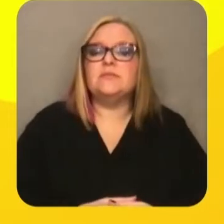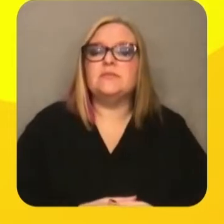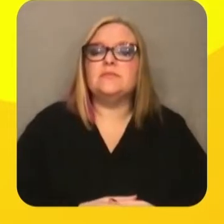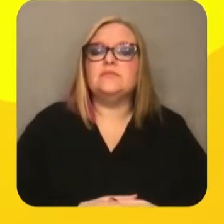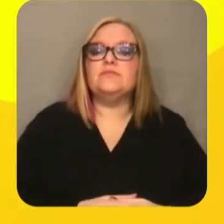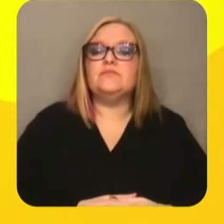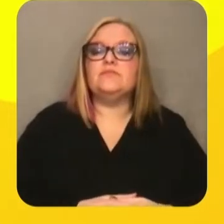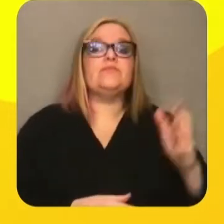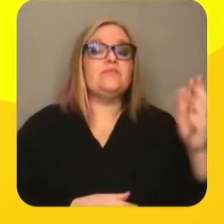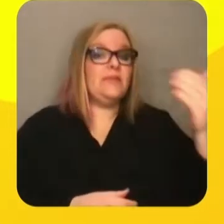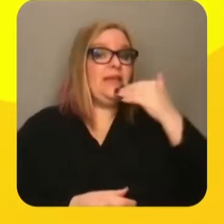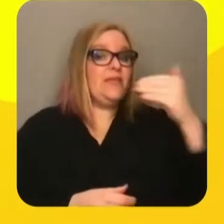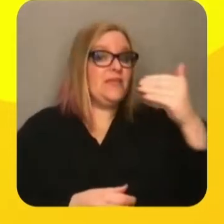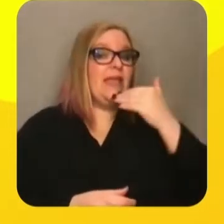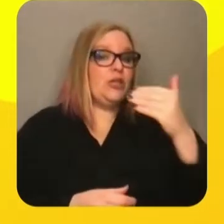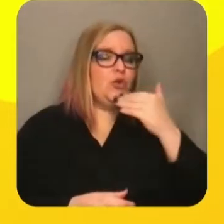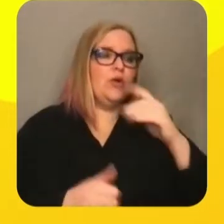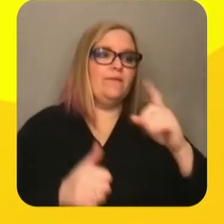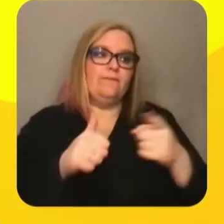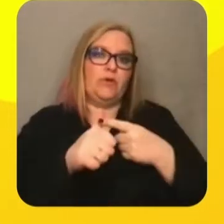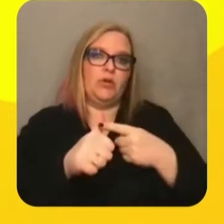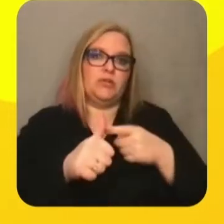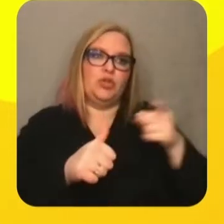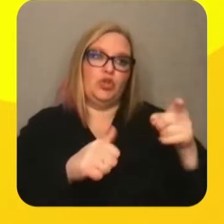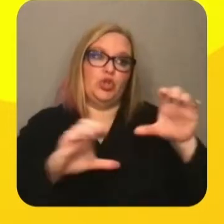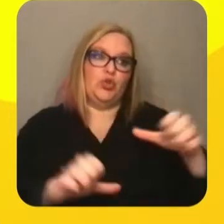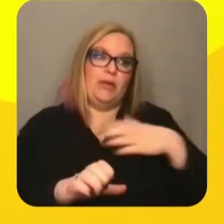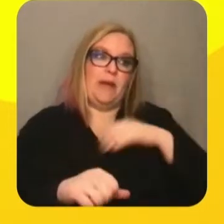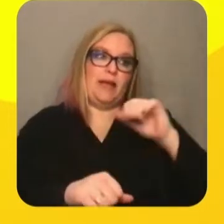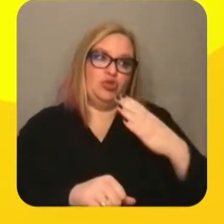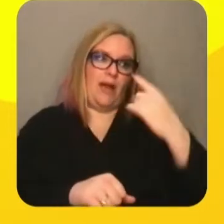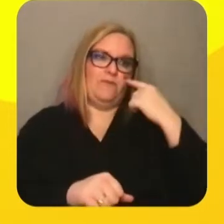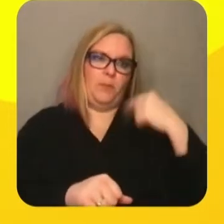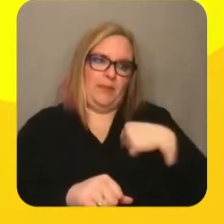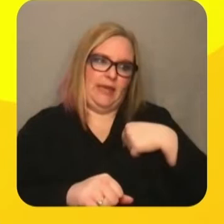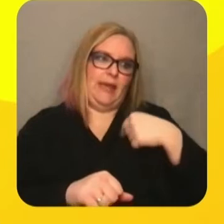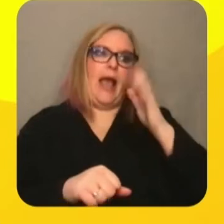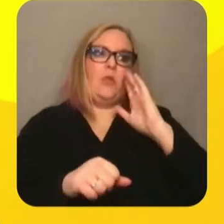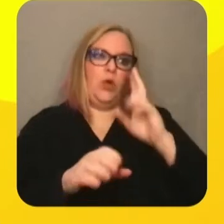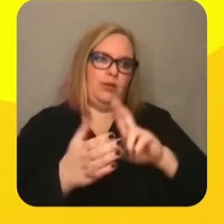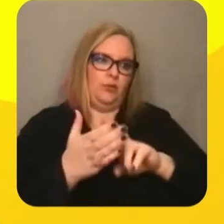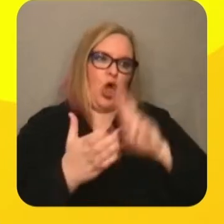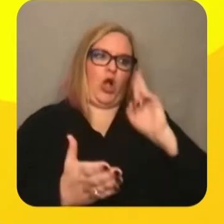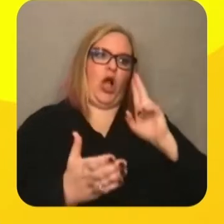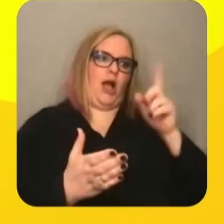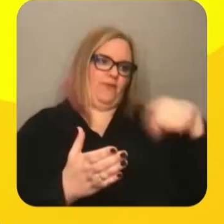Thank you, Yemi. I mean, first of all, you're doing my job for me. So I'm just going to log off and let y'all talk. You don't need me here.